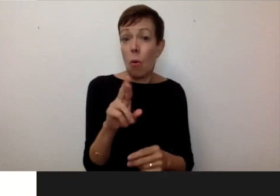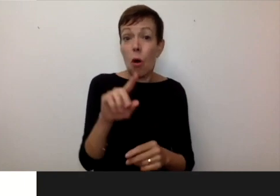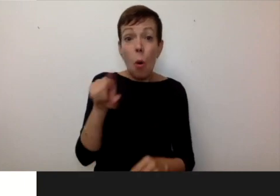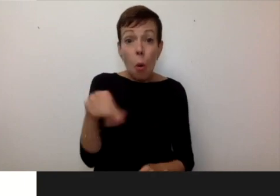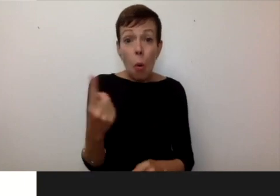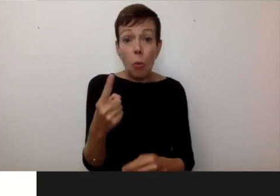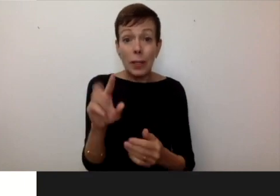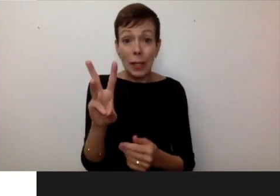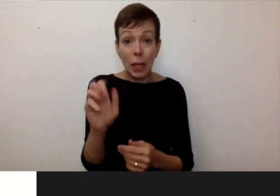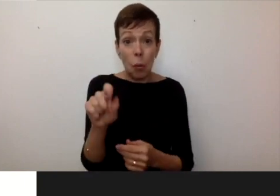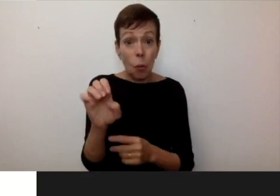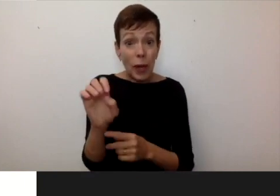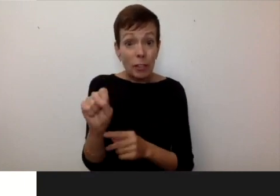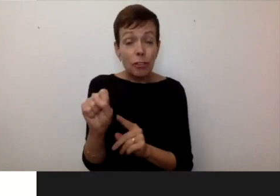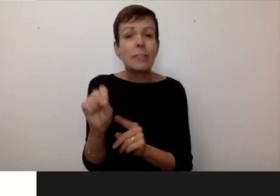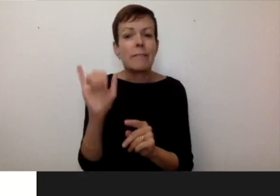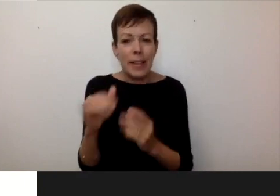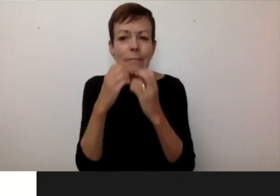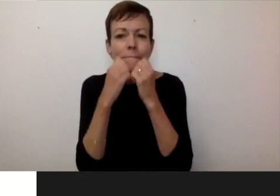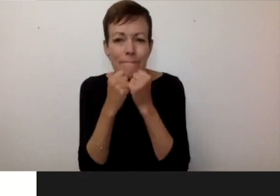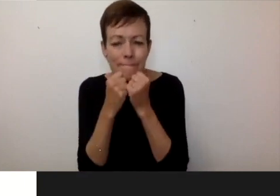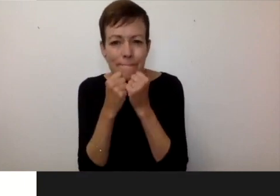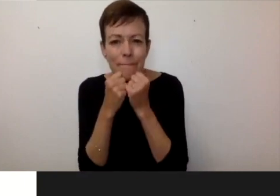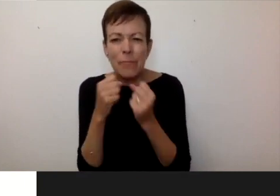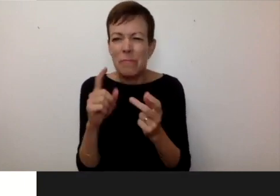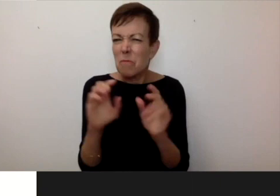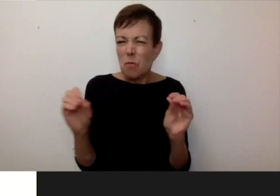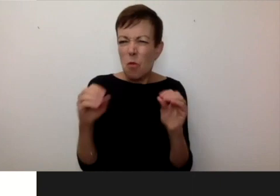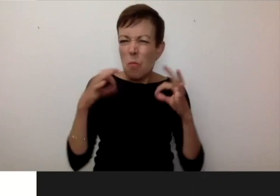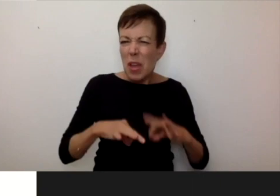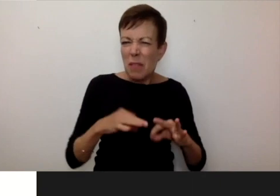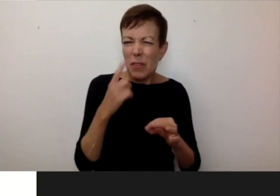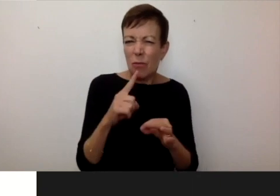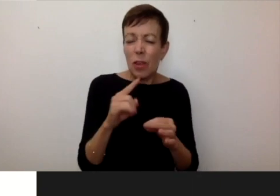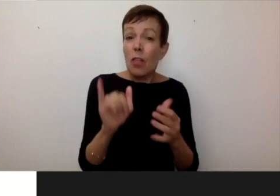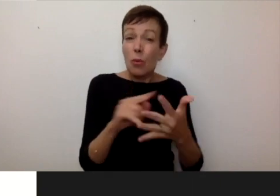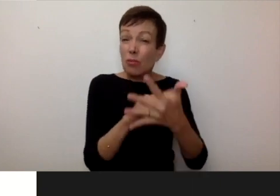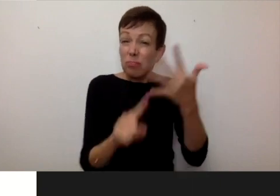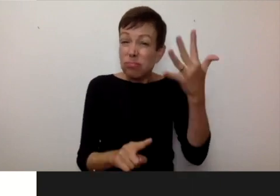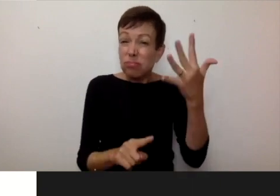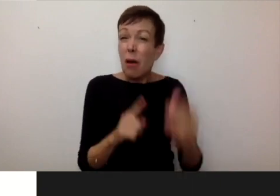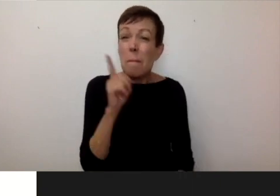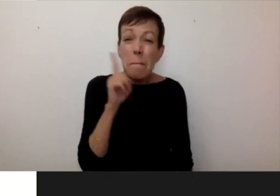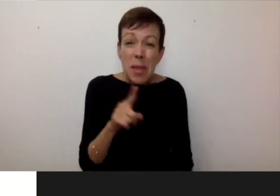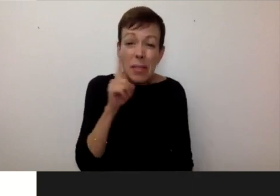that artistic or volunteer labor doesn't have a benefit these are all massive myths that have to be deconstructed and together with